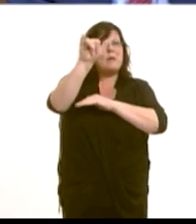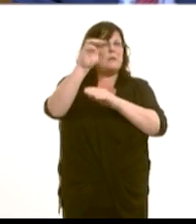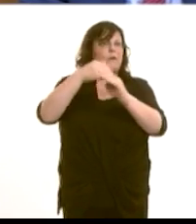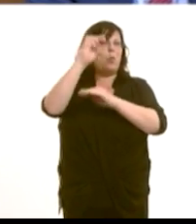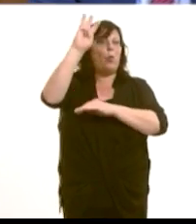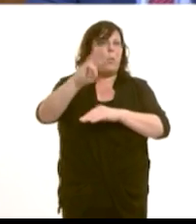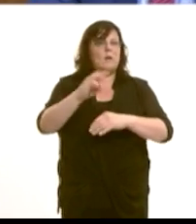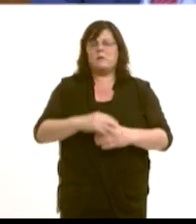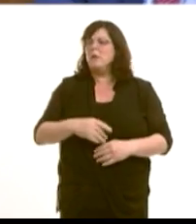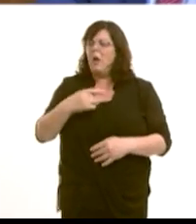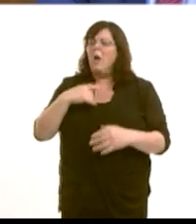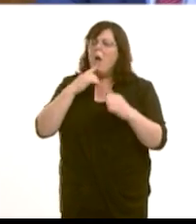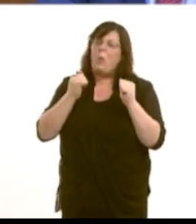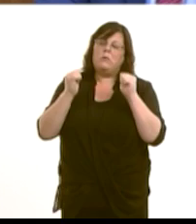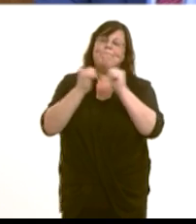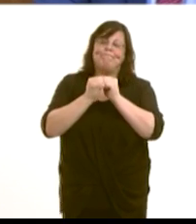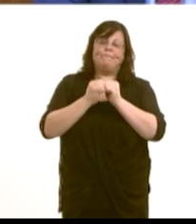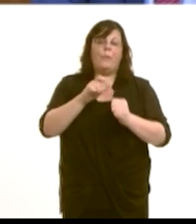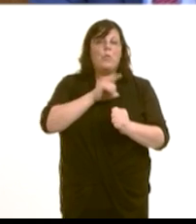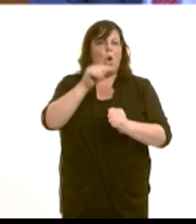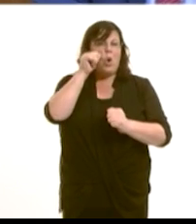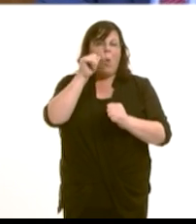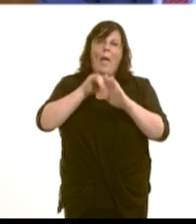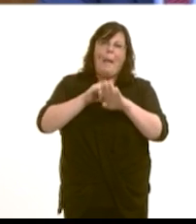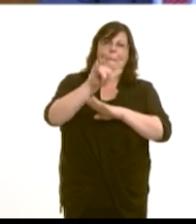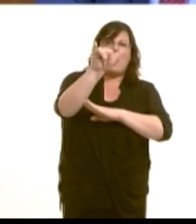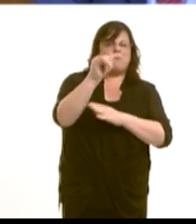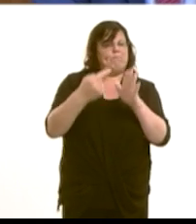I know how important Airbus is as an employer in Wales.